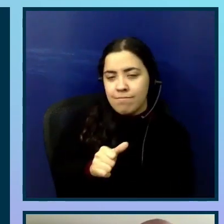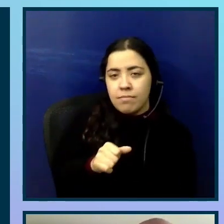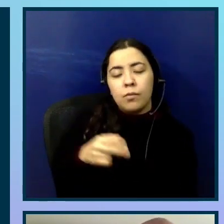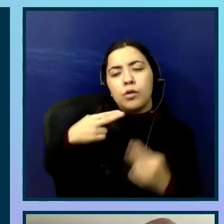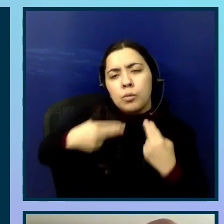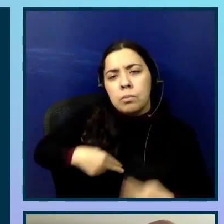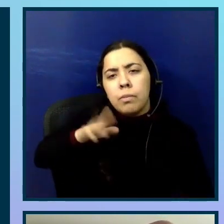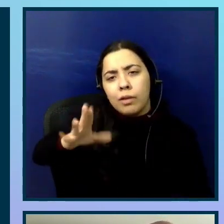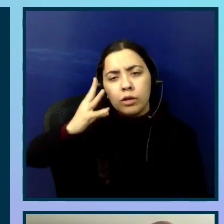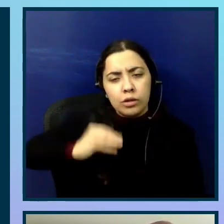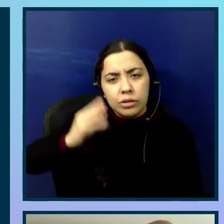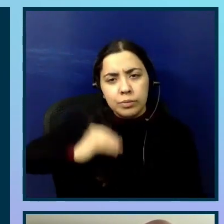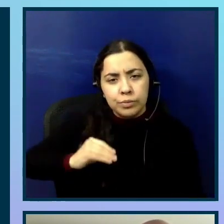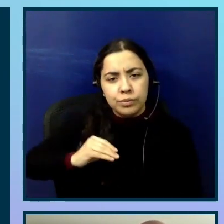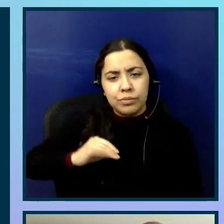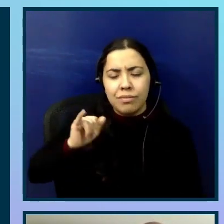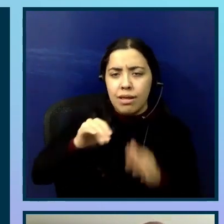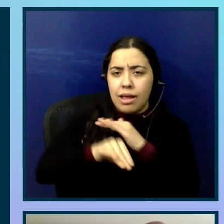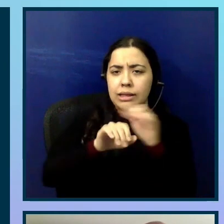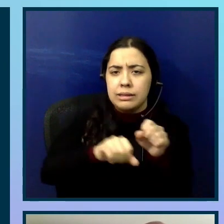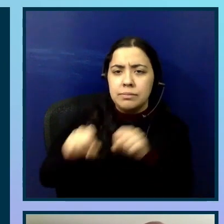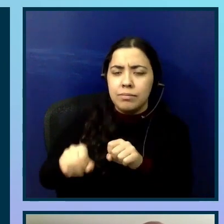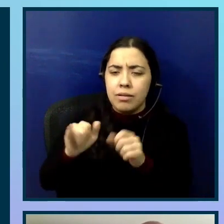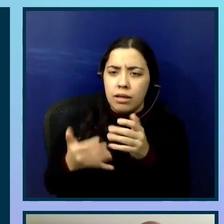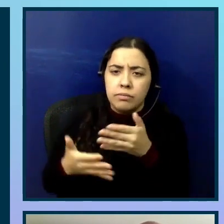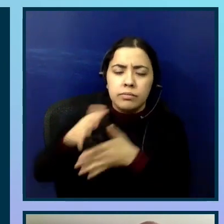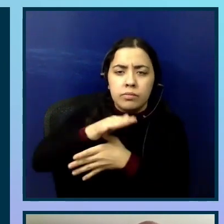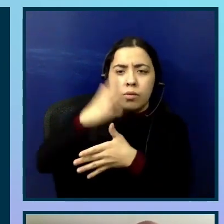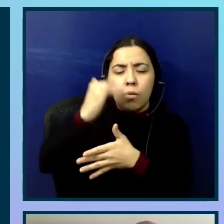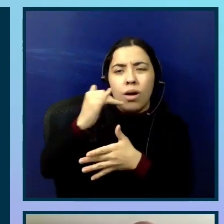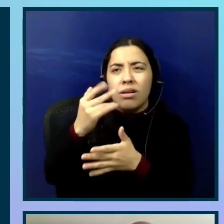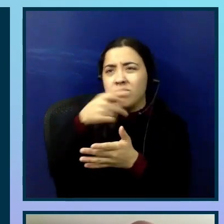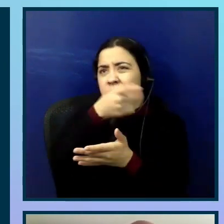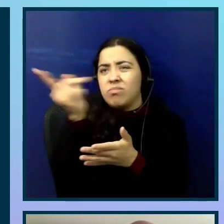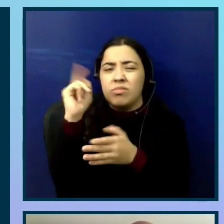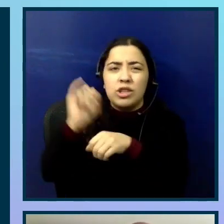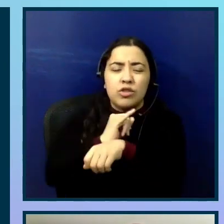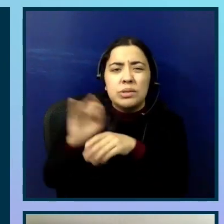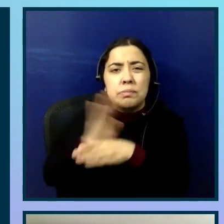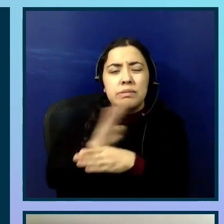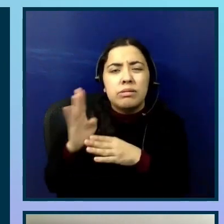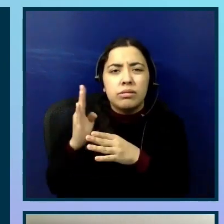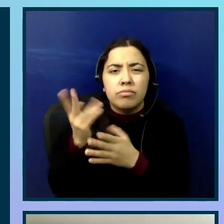because the failure of the design industry to be inclusive. And this is why I wanna focus on the outcomes